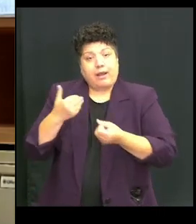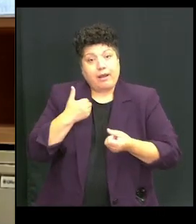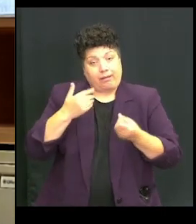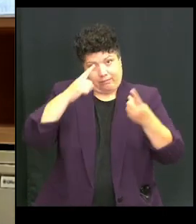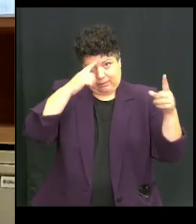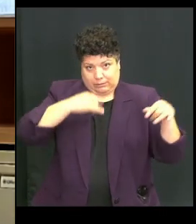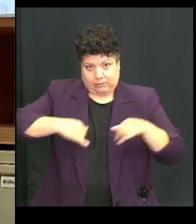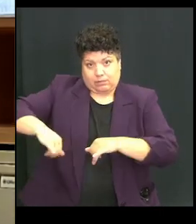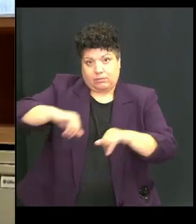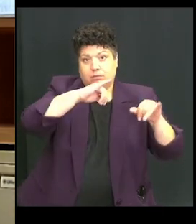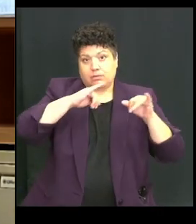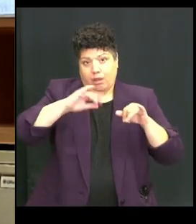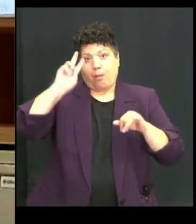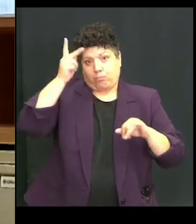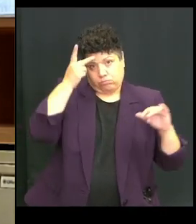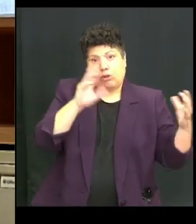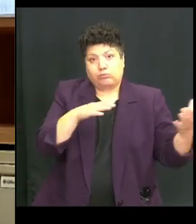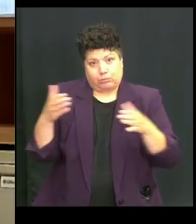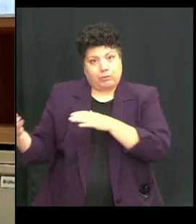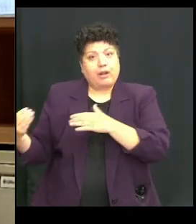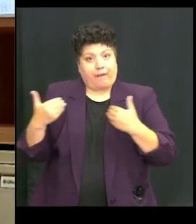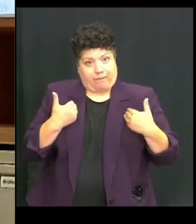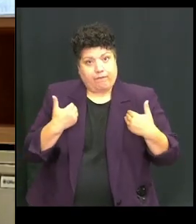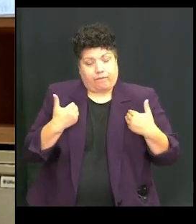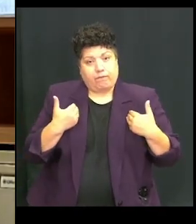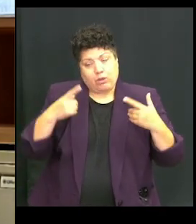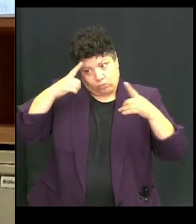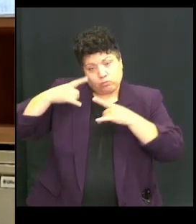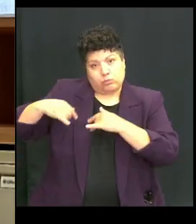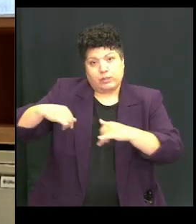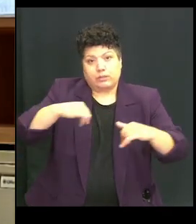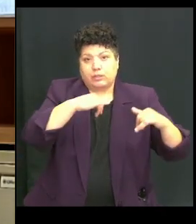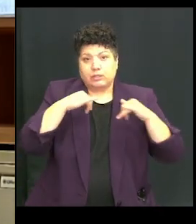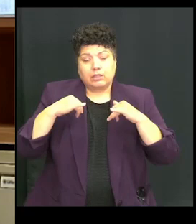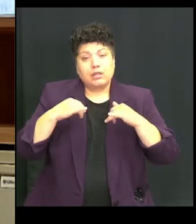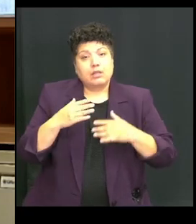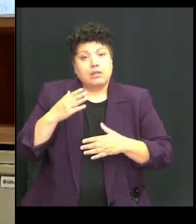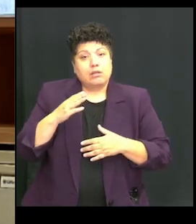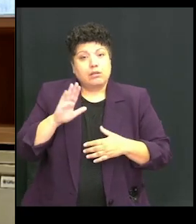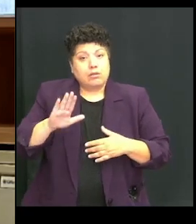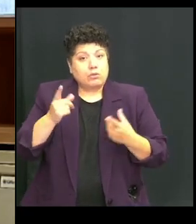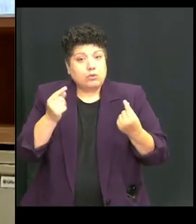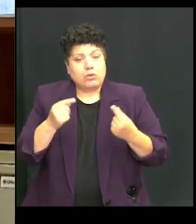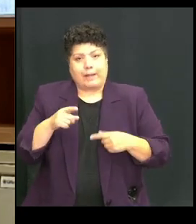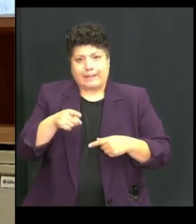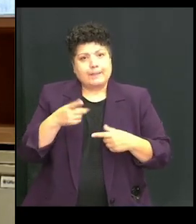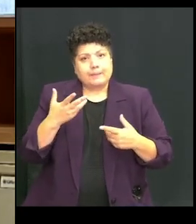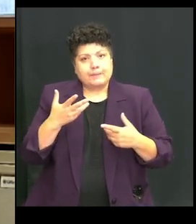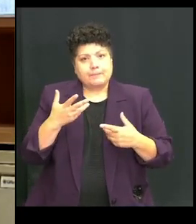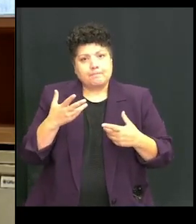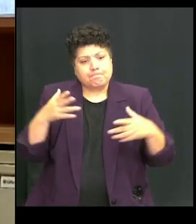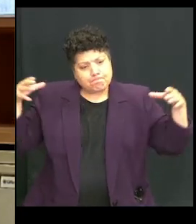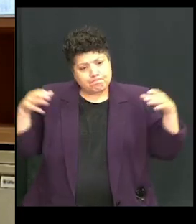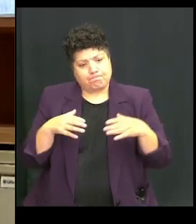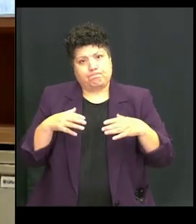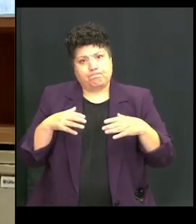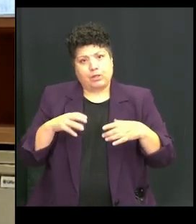I have some work that shows that people took a very collectivist tone early on in the pandemic